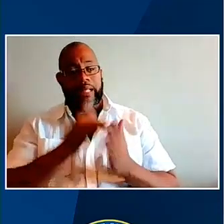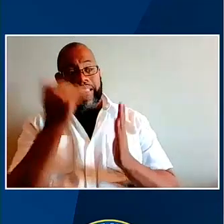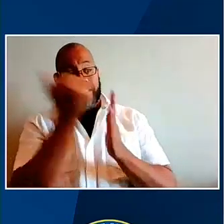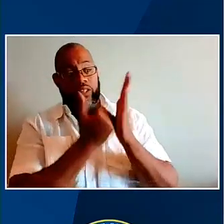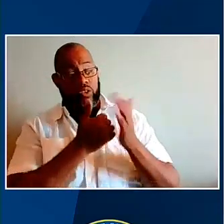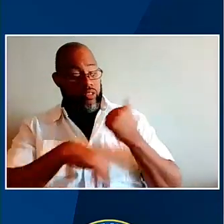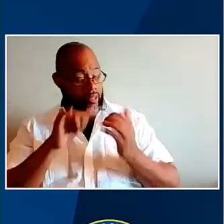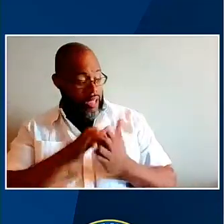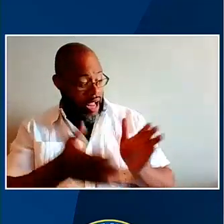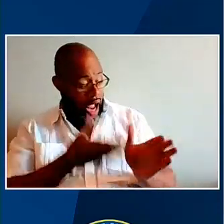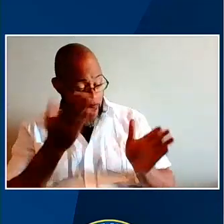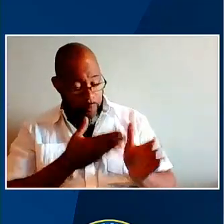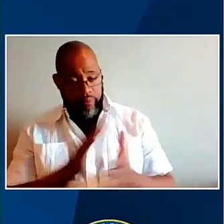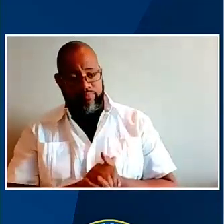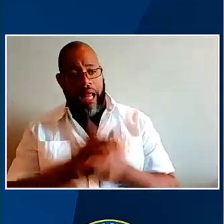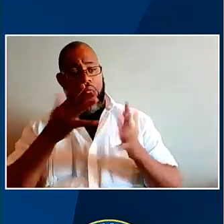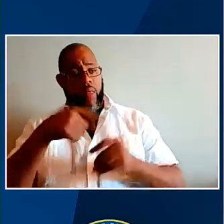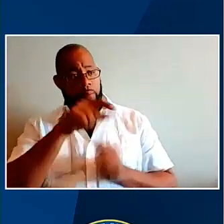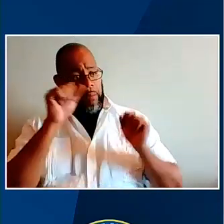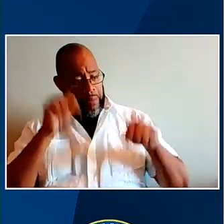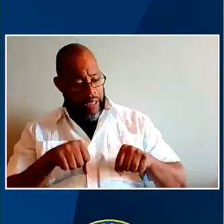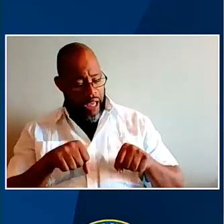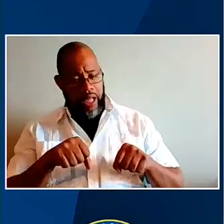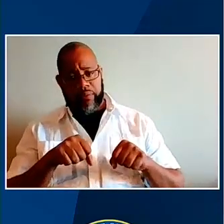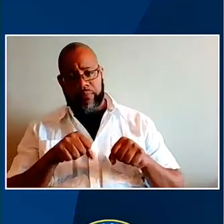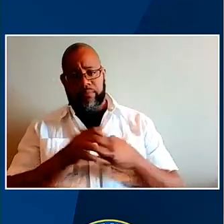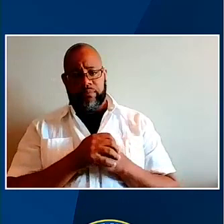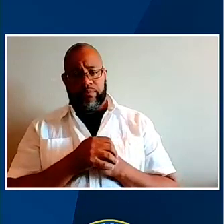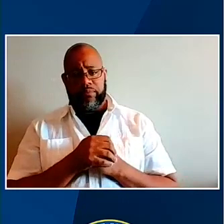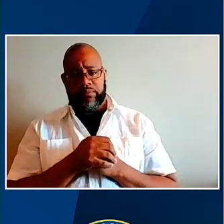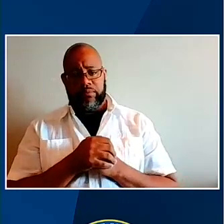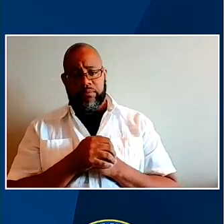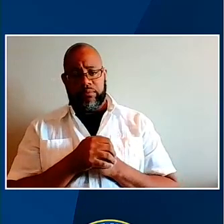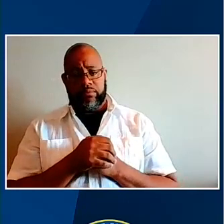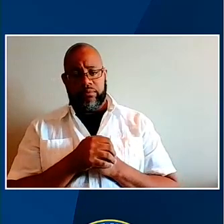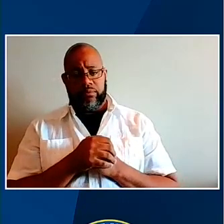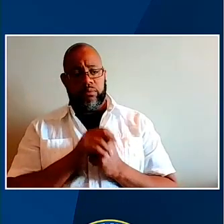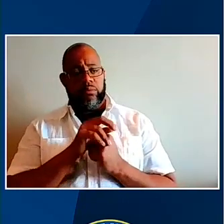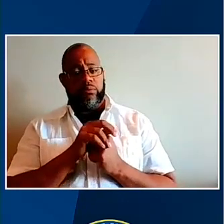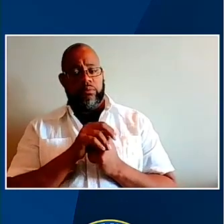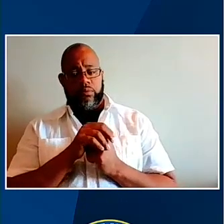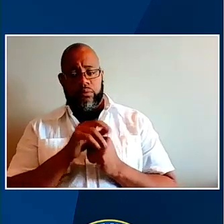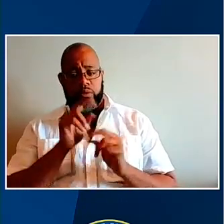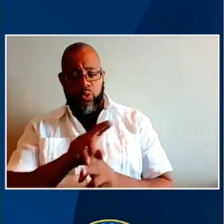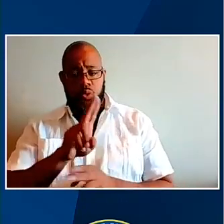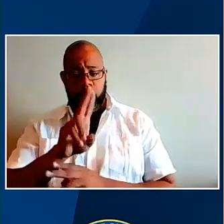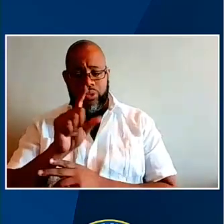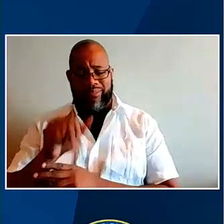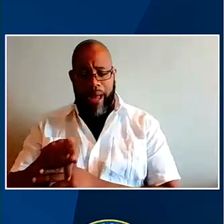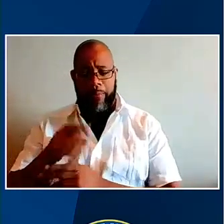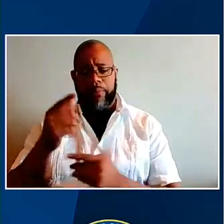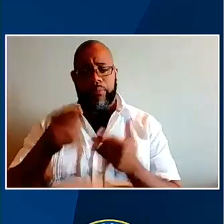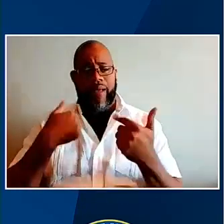operate allows them to use UDAP, sometimes it has a separate standard that's similar